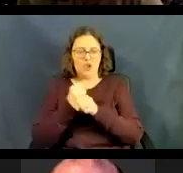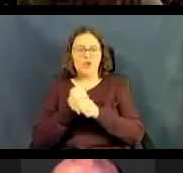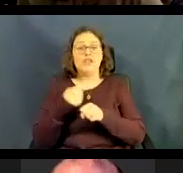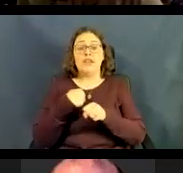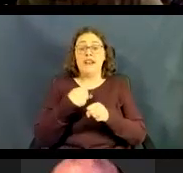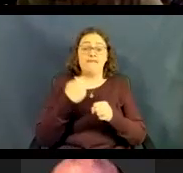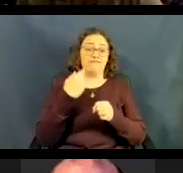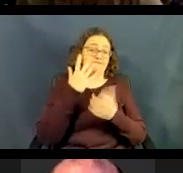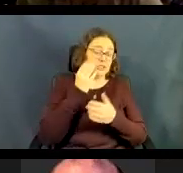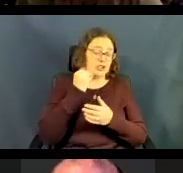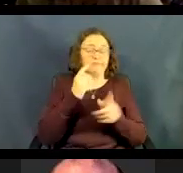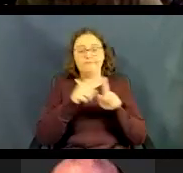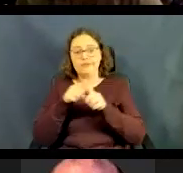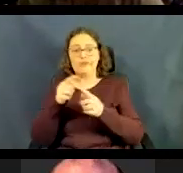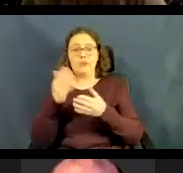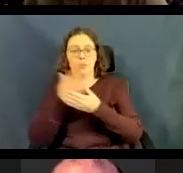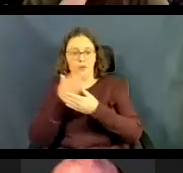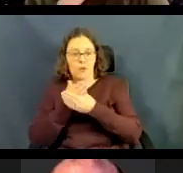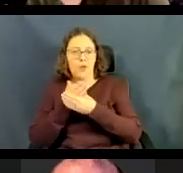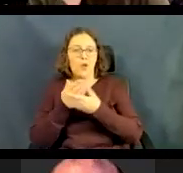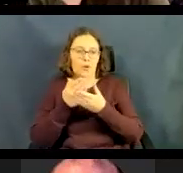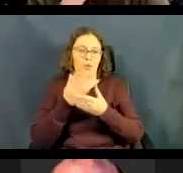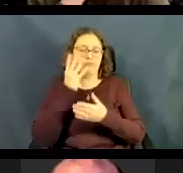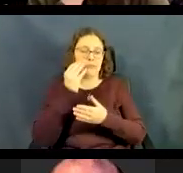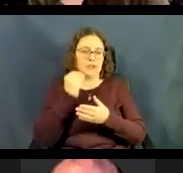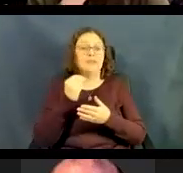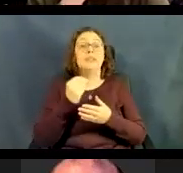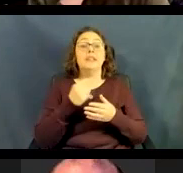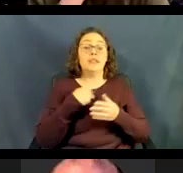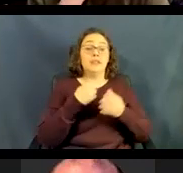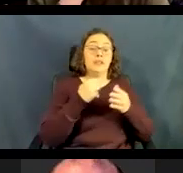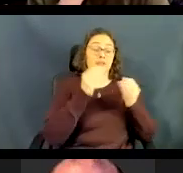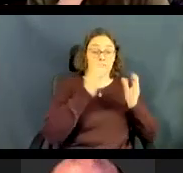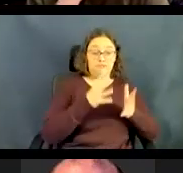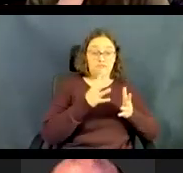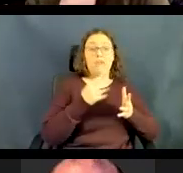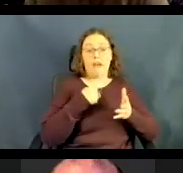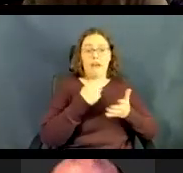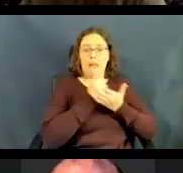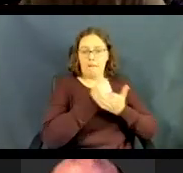and if we can get to them today, we will. If not, we will place them in the FAQ document on the padlet.